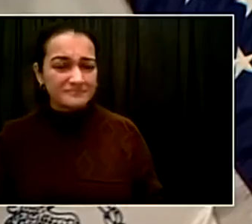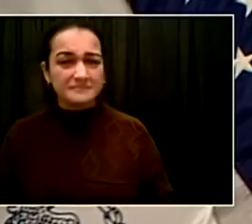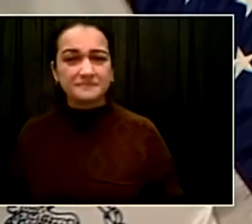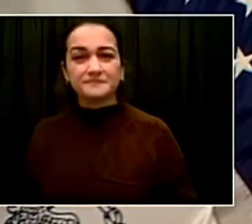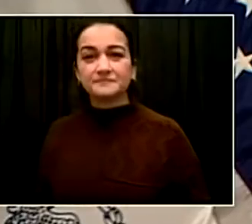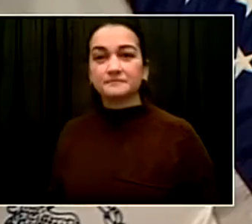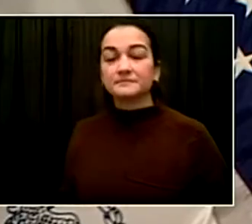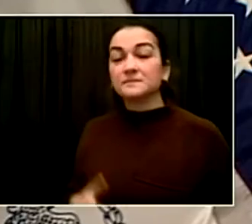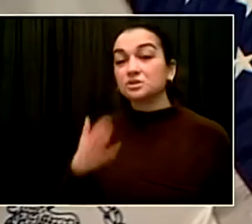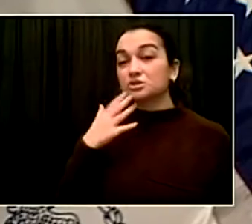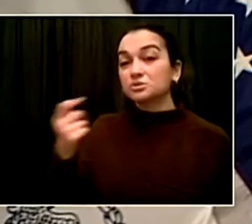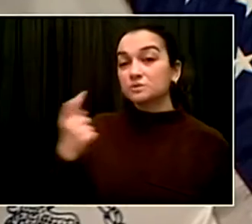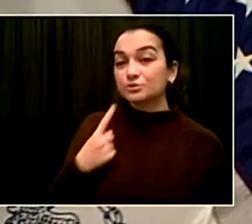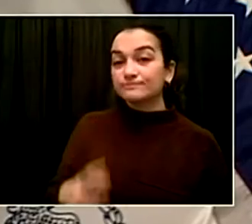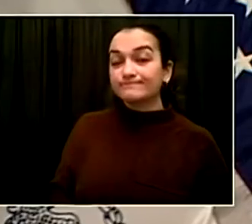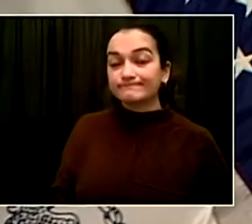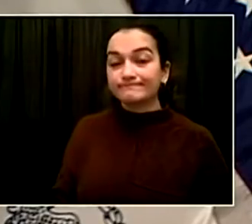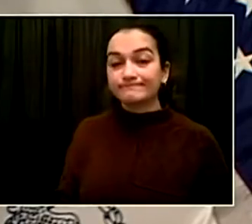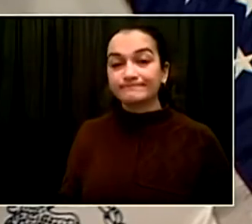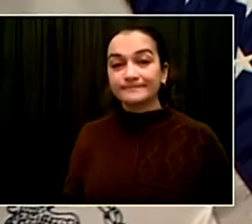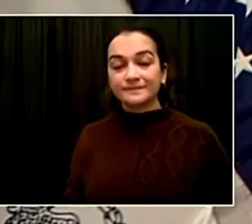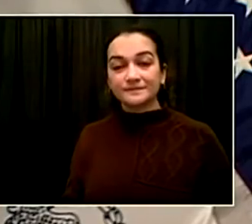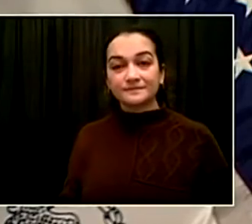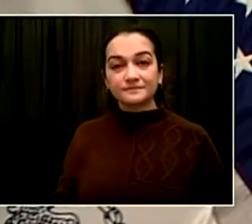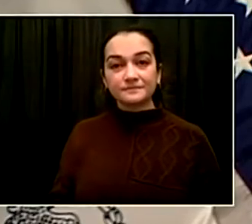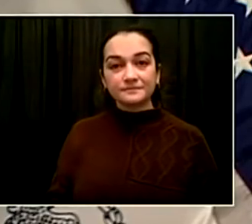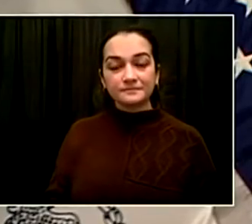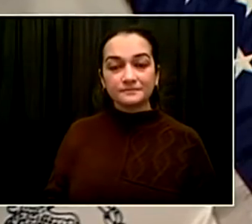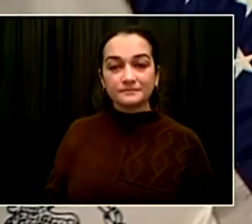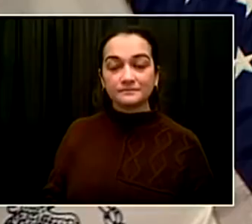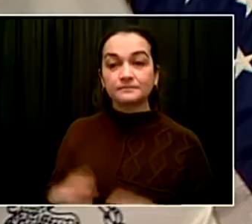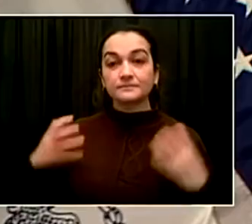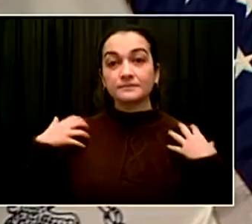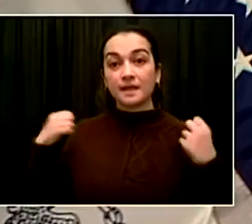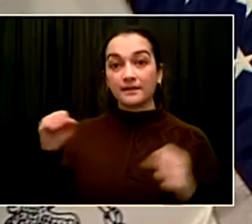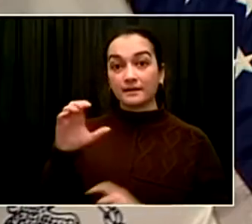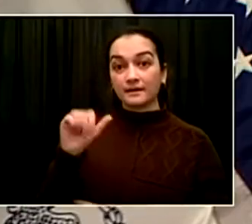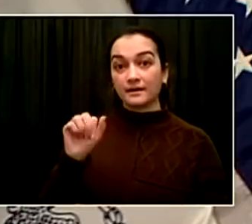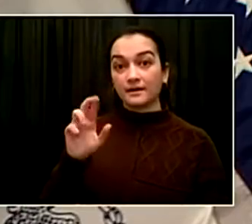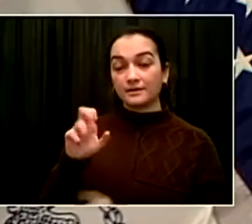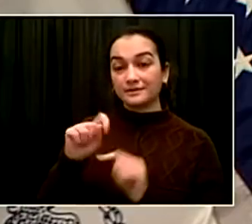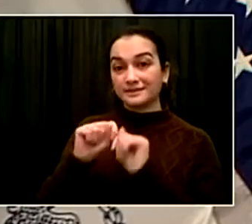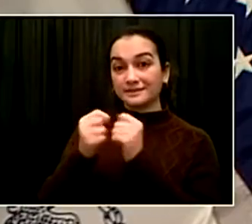LARGE POPULATION OF NEW YORKER WHO IS MAY BE AT RISK. IT'S AN IMPORTANT POINT AND